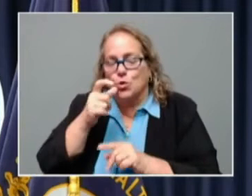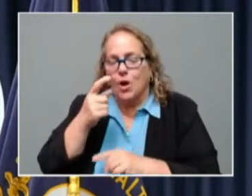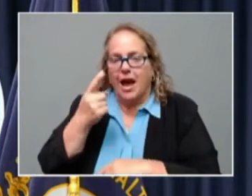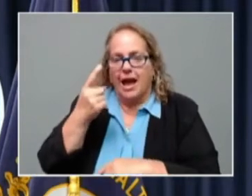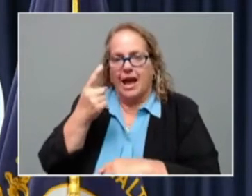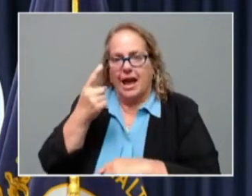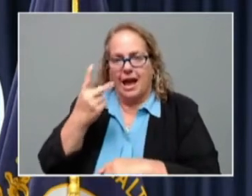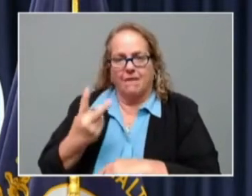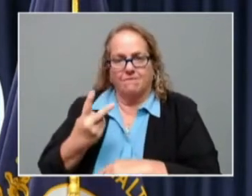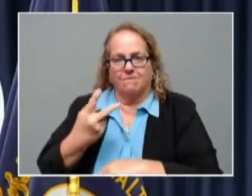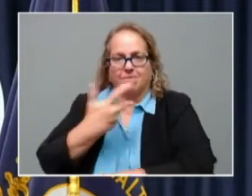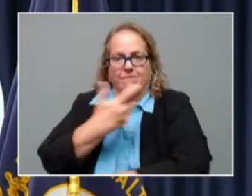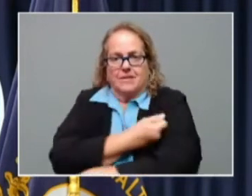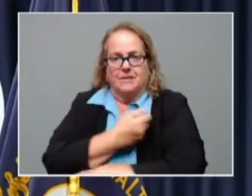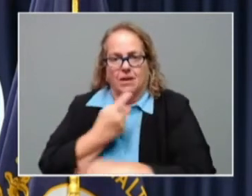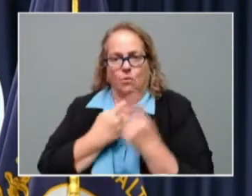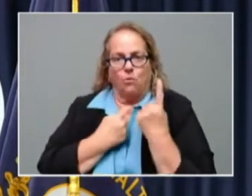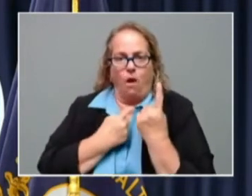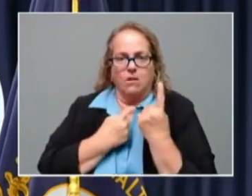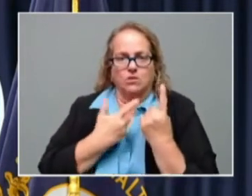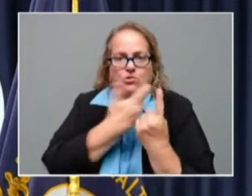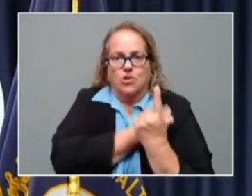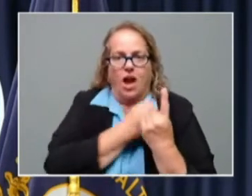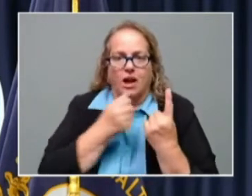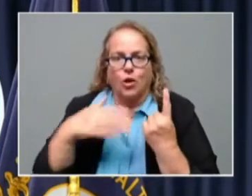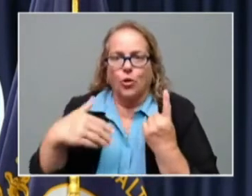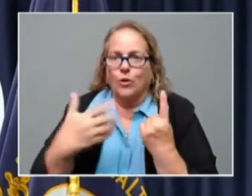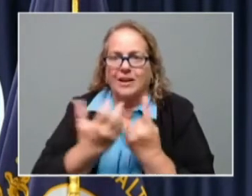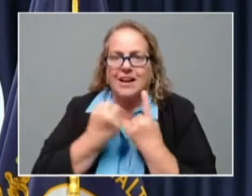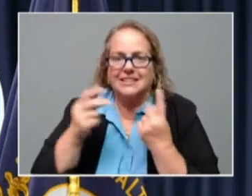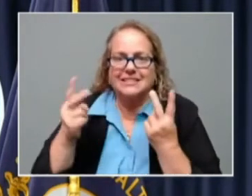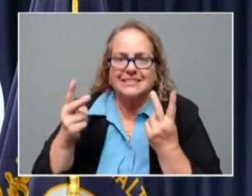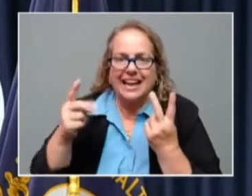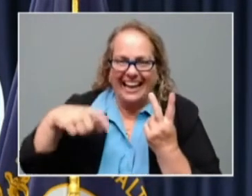hardest and when you think about um which vaccines have proven the most